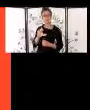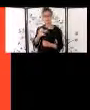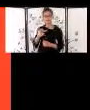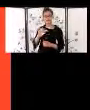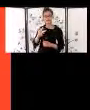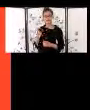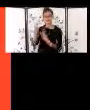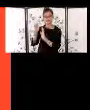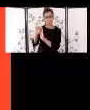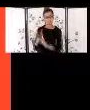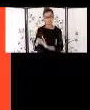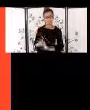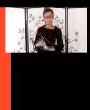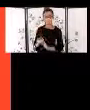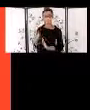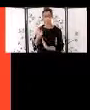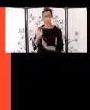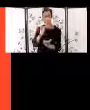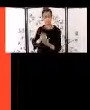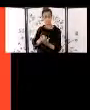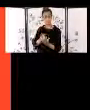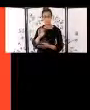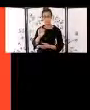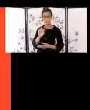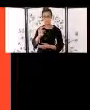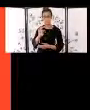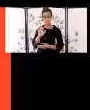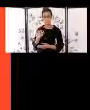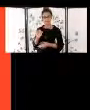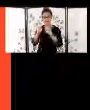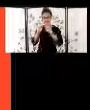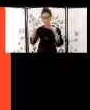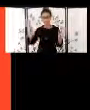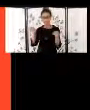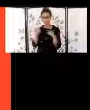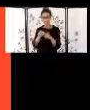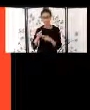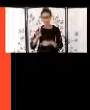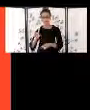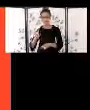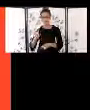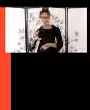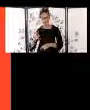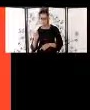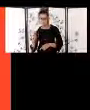105 of the T4A tax slip. When filing your taxes, you may deduct all